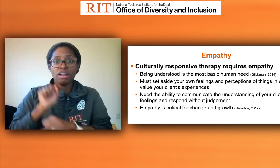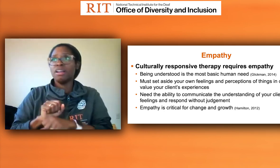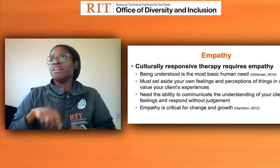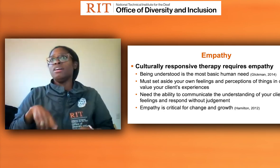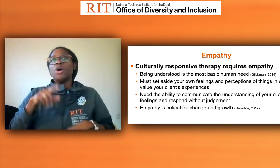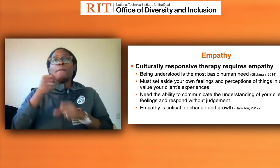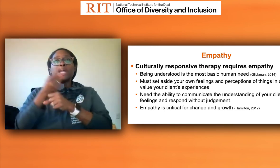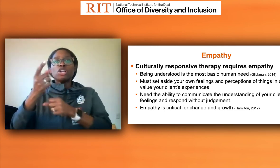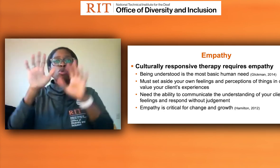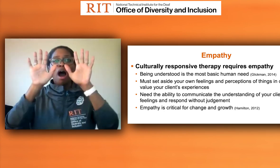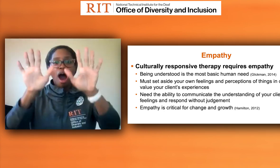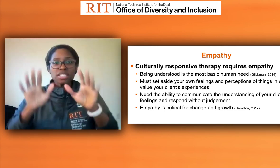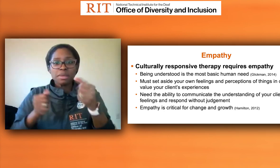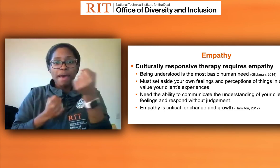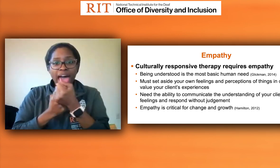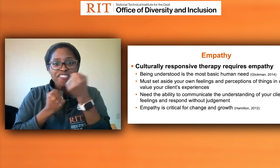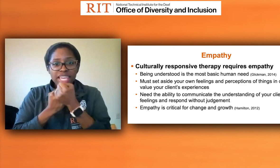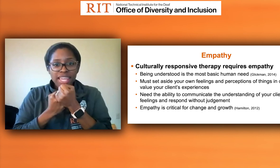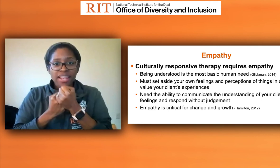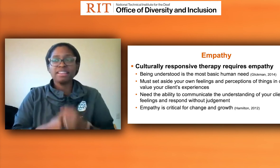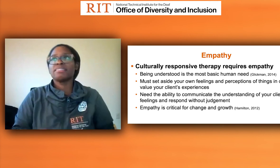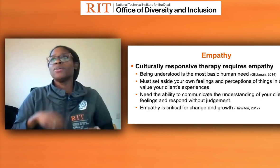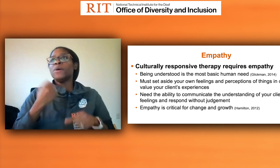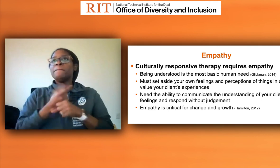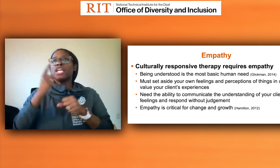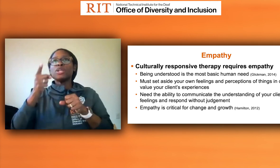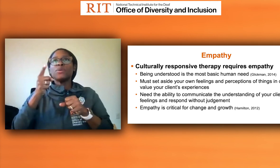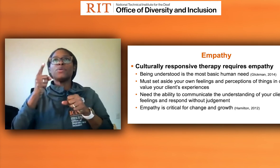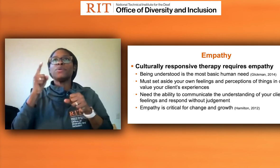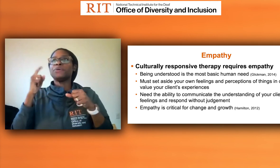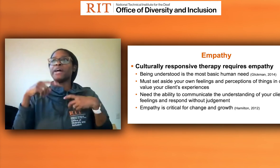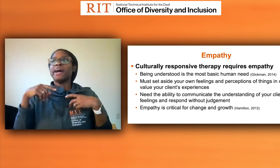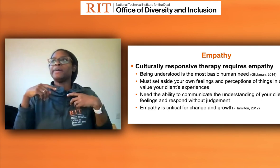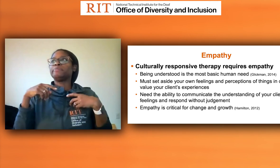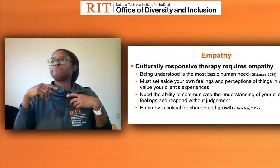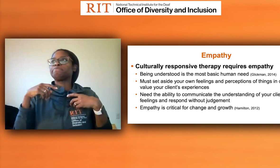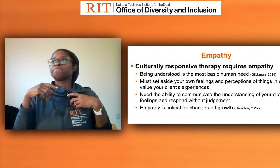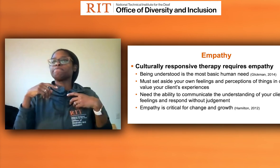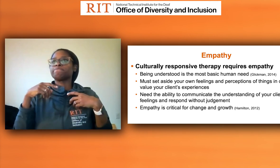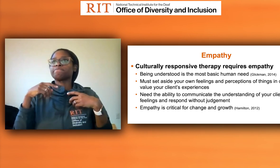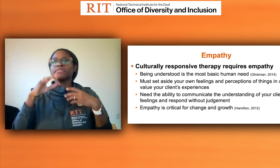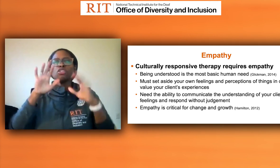it can lead you to have a plethora of tools to help promote justice for individuals.